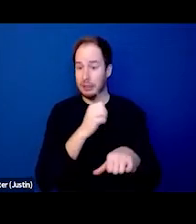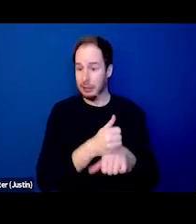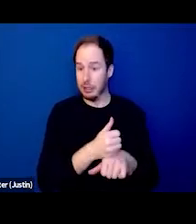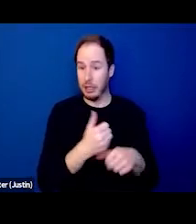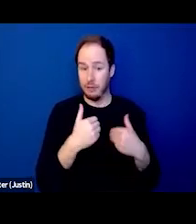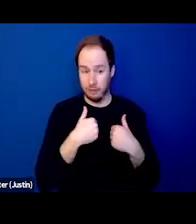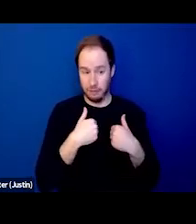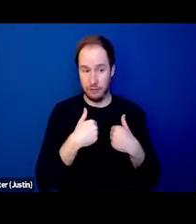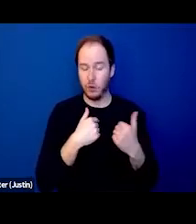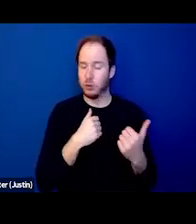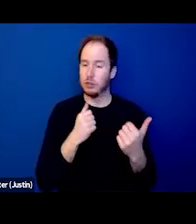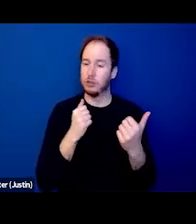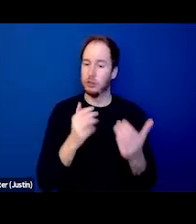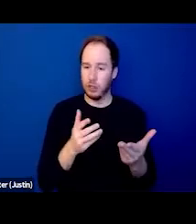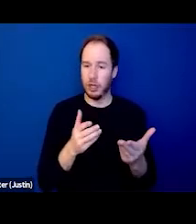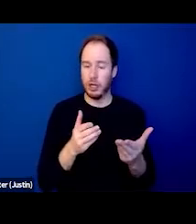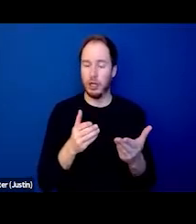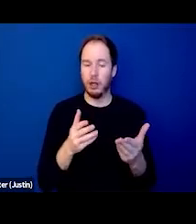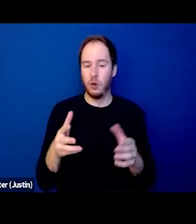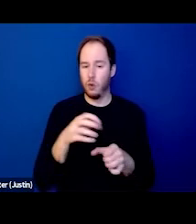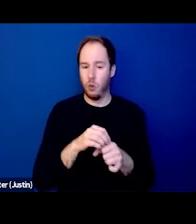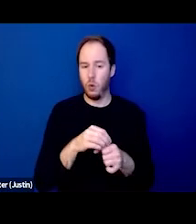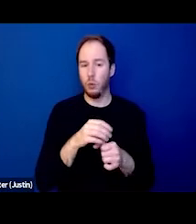we just suggest incorporating culturally based practices.